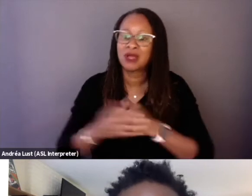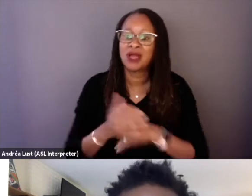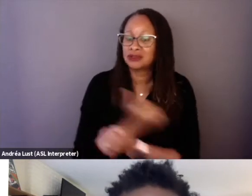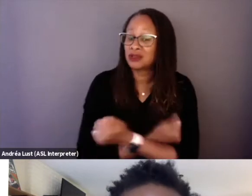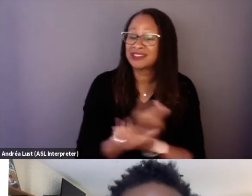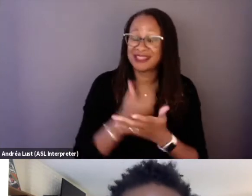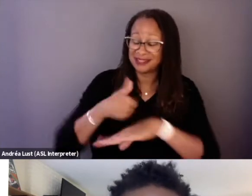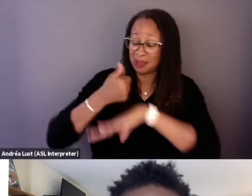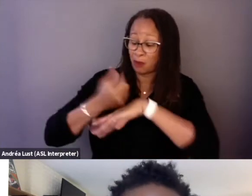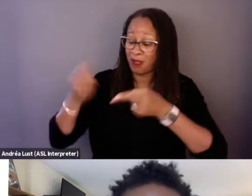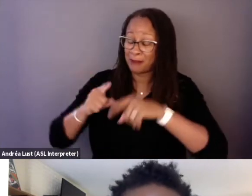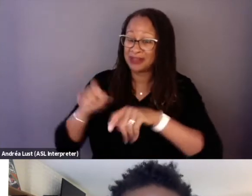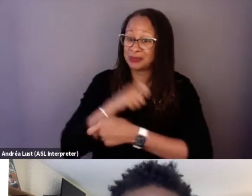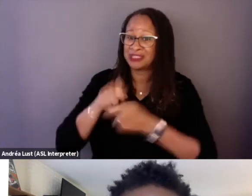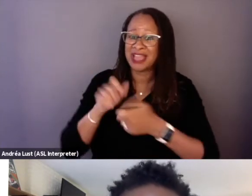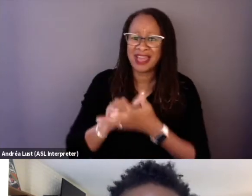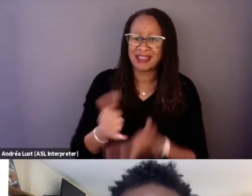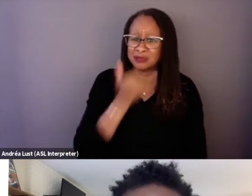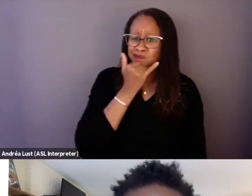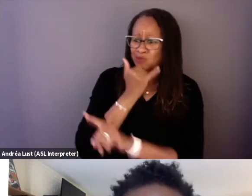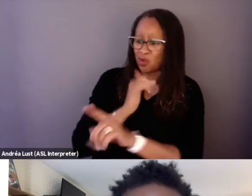which was completely outrageous to her family.